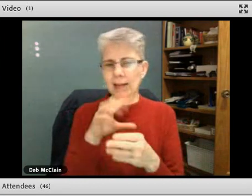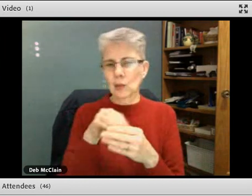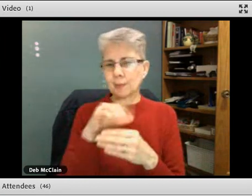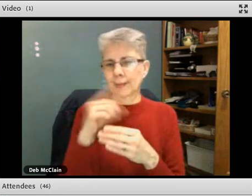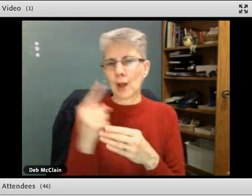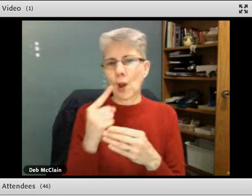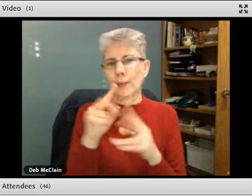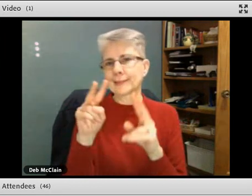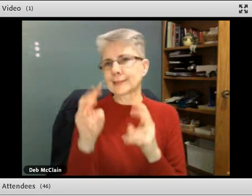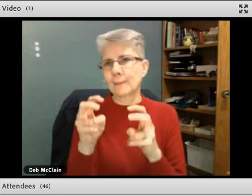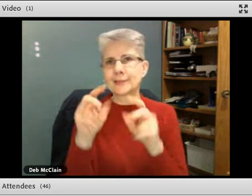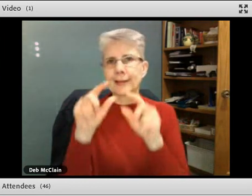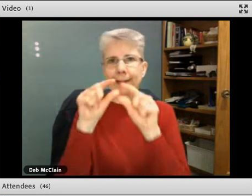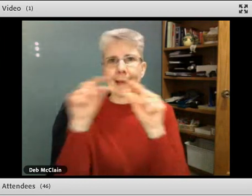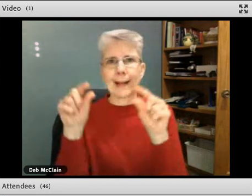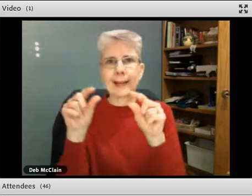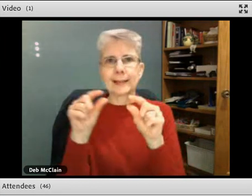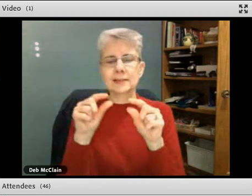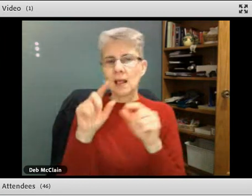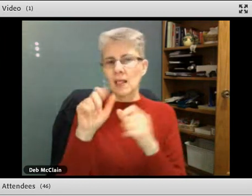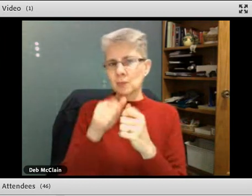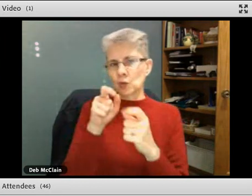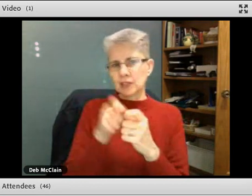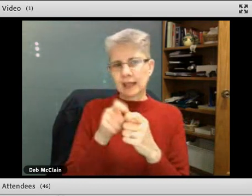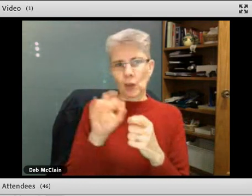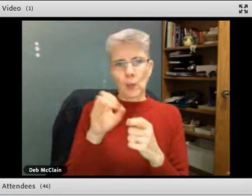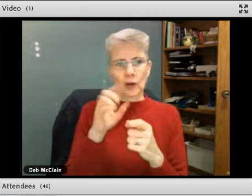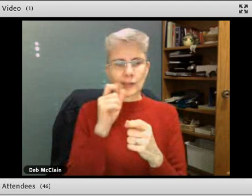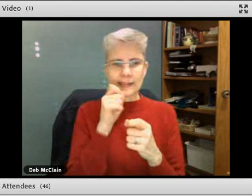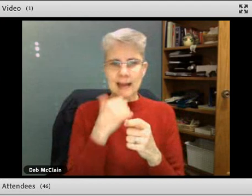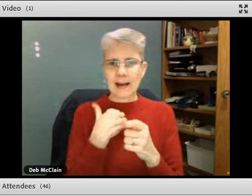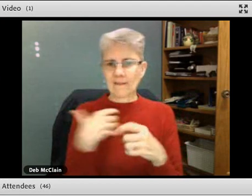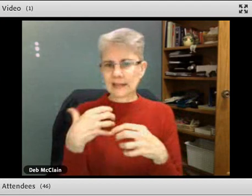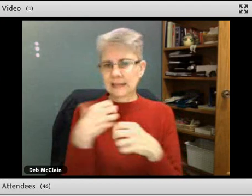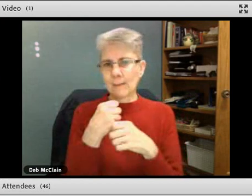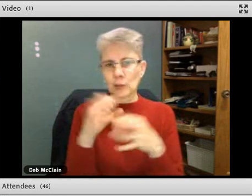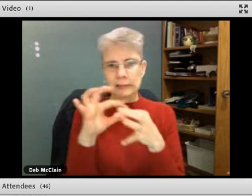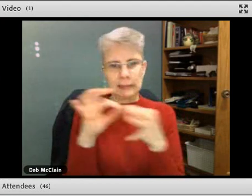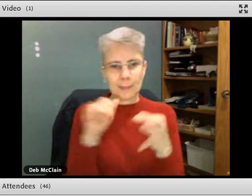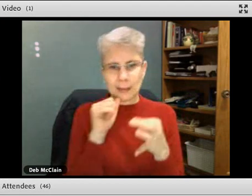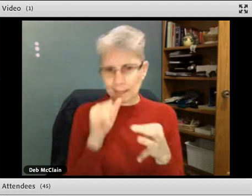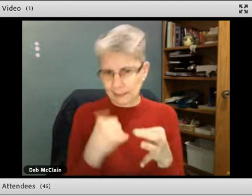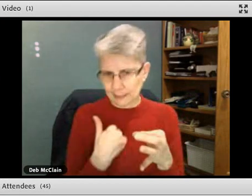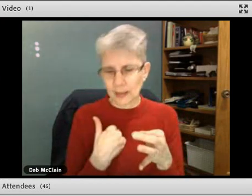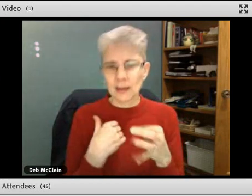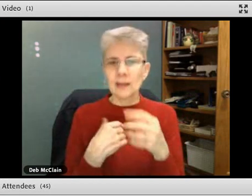This particular record doesn't have a summary statement, so there's less information displayed.